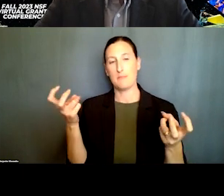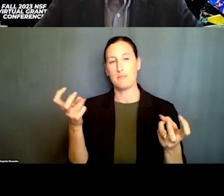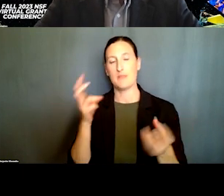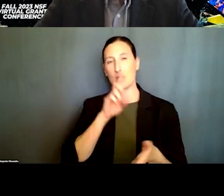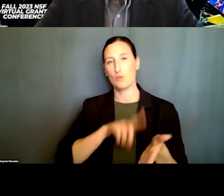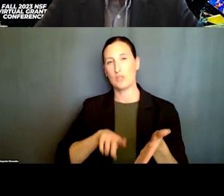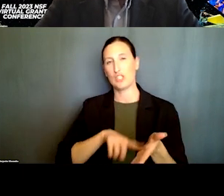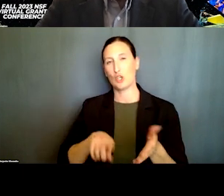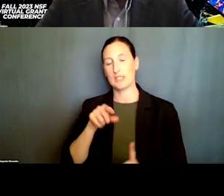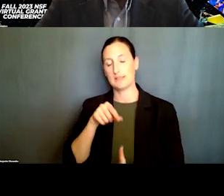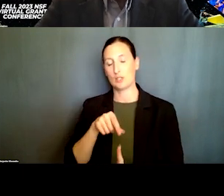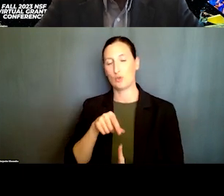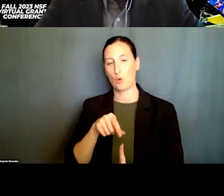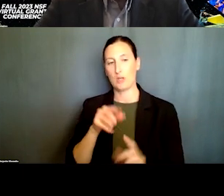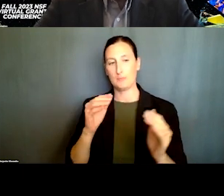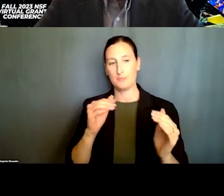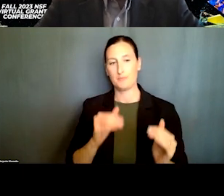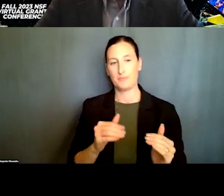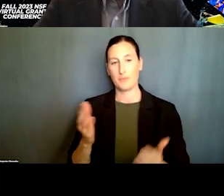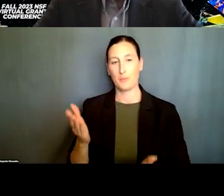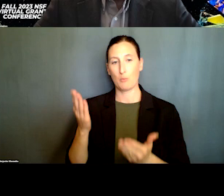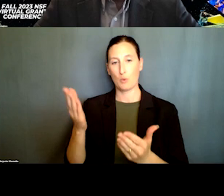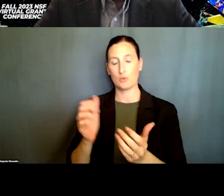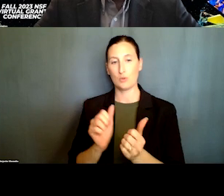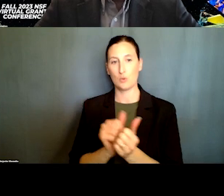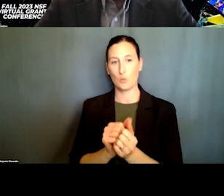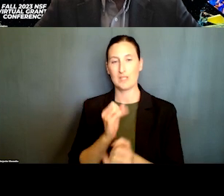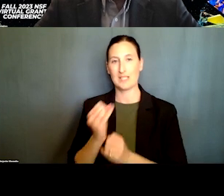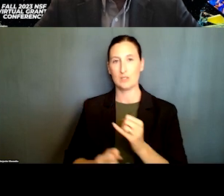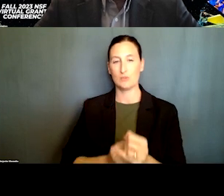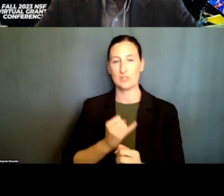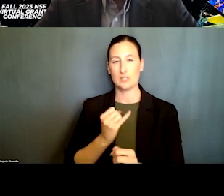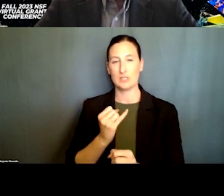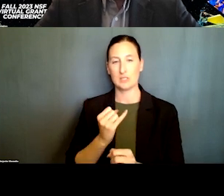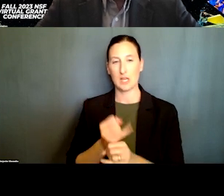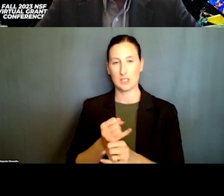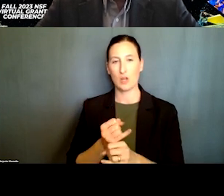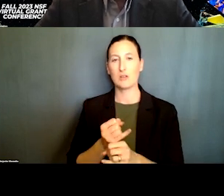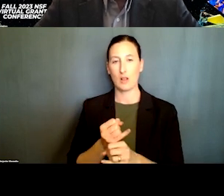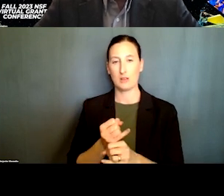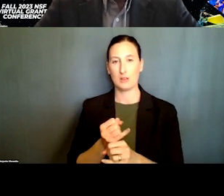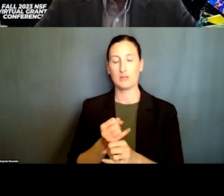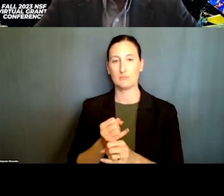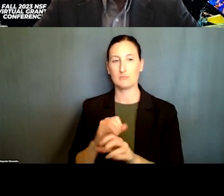Proposals with in international dimension are welcome. That's the main REU sites.